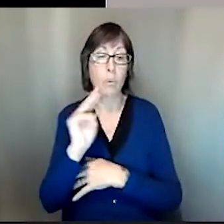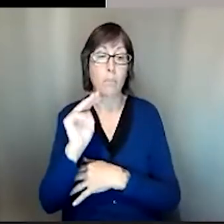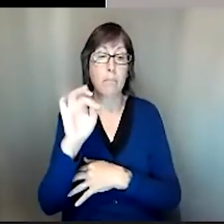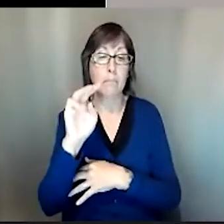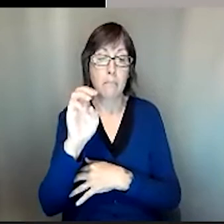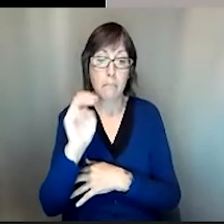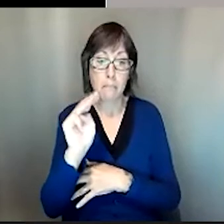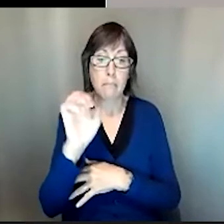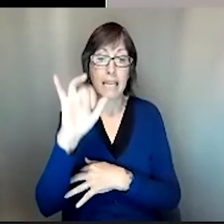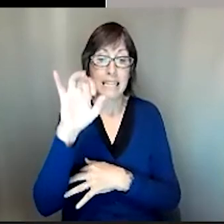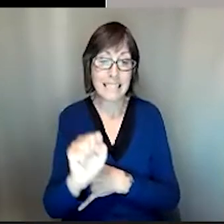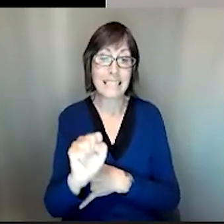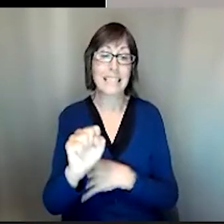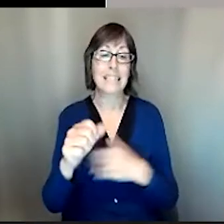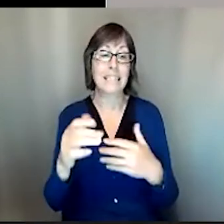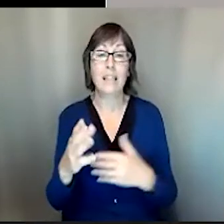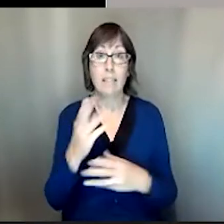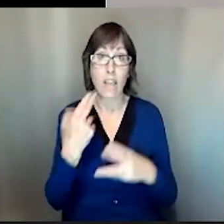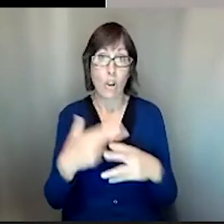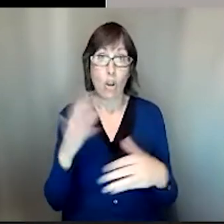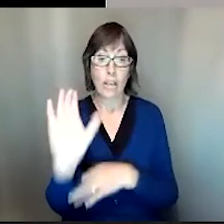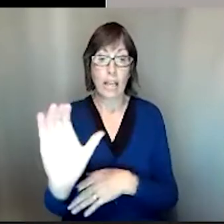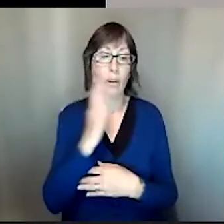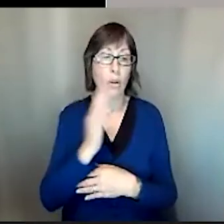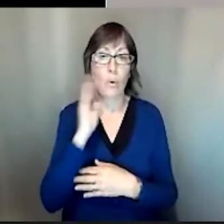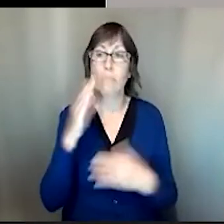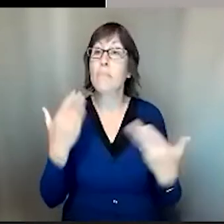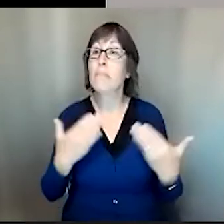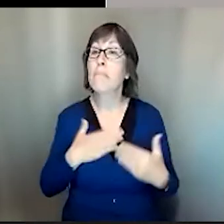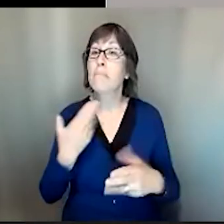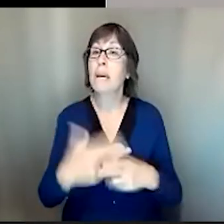at Calgary Arts Development. I am the main contact person for this program, so you may